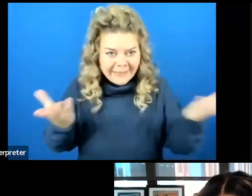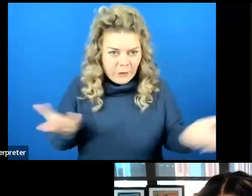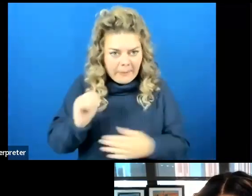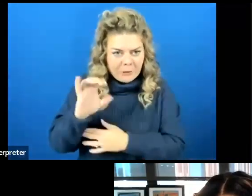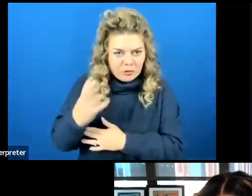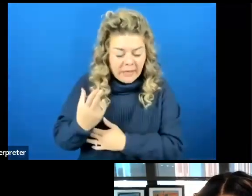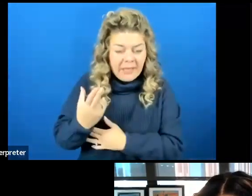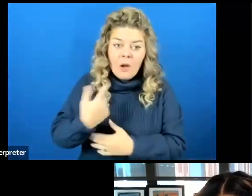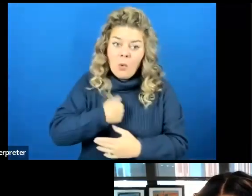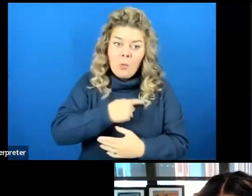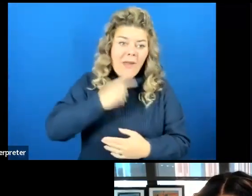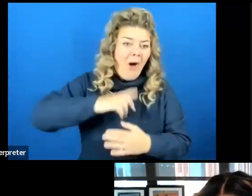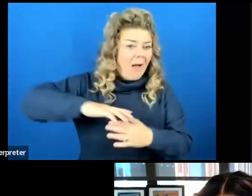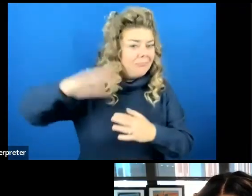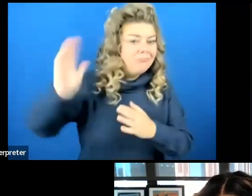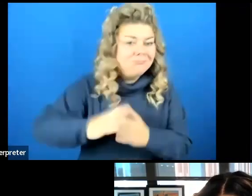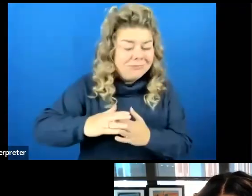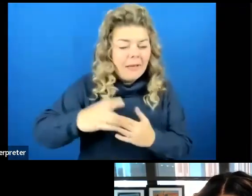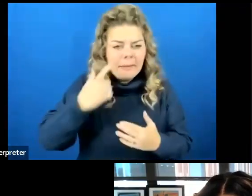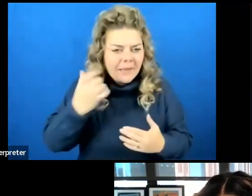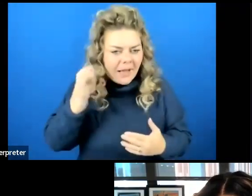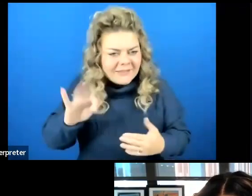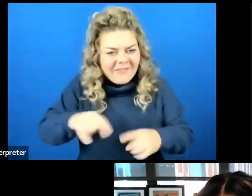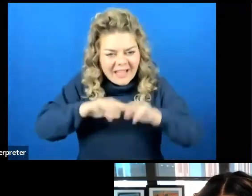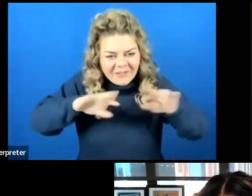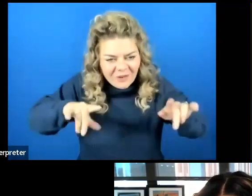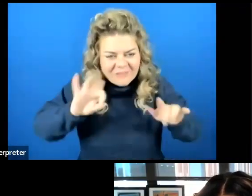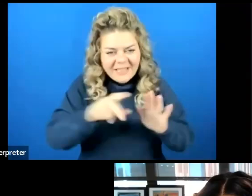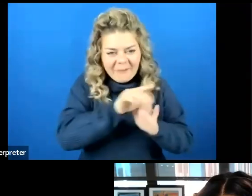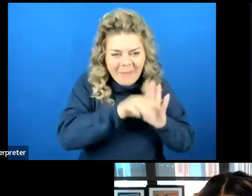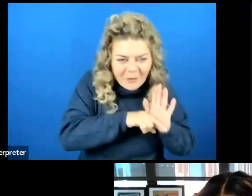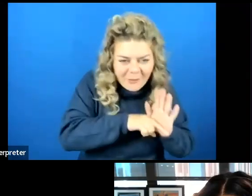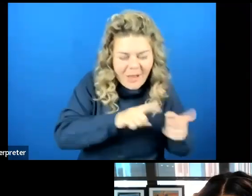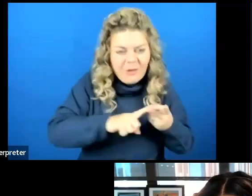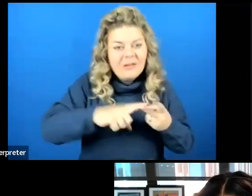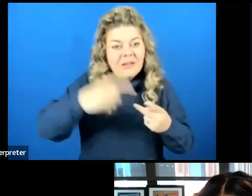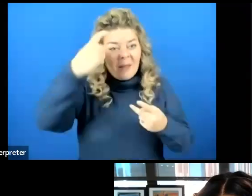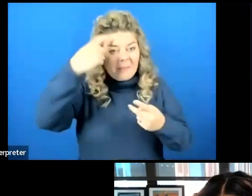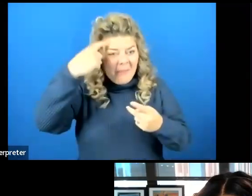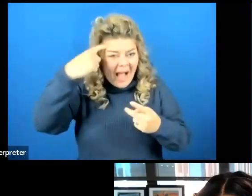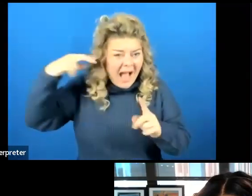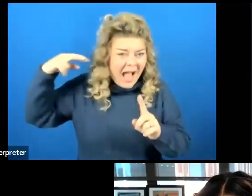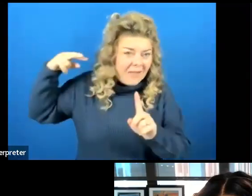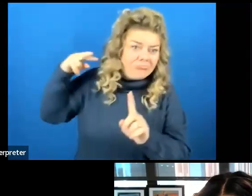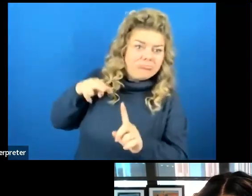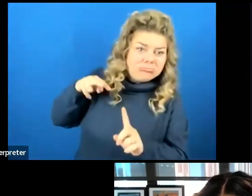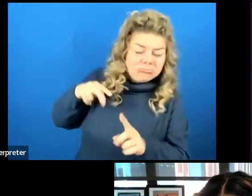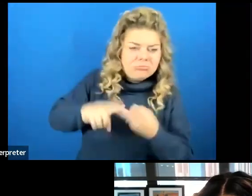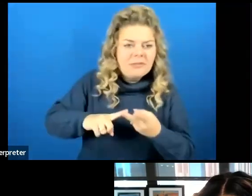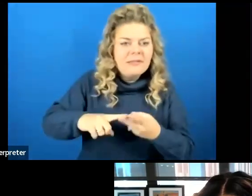because of the diversity of background experience, cognitive perspective, life lenses that people bring